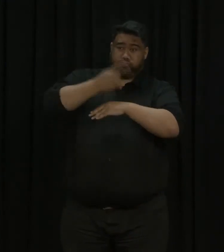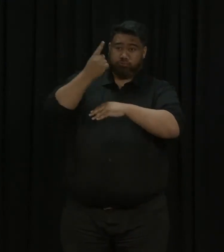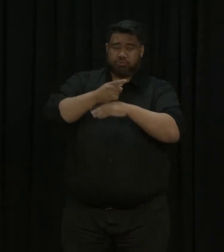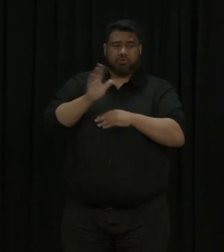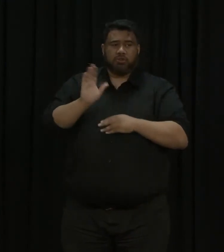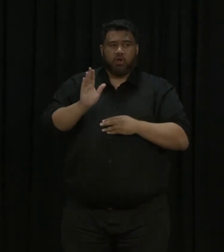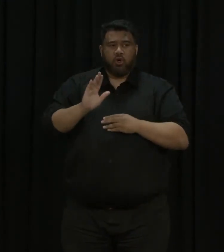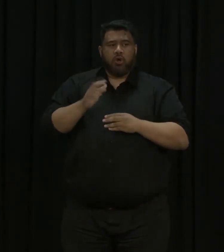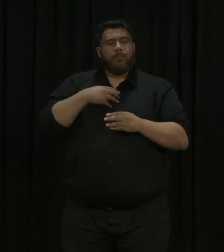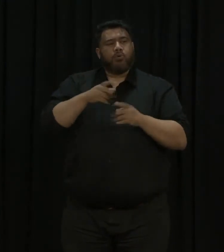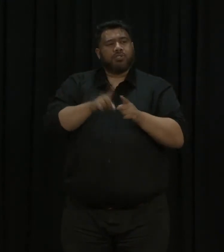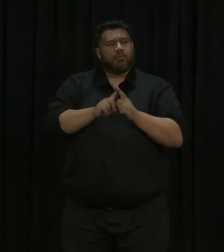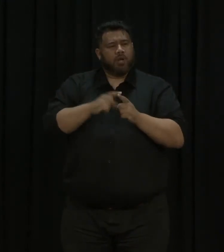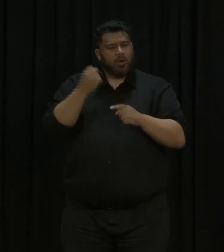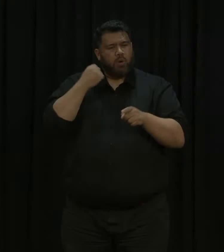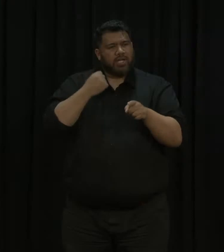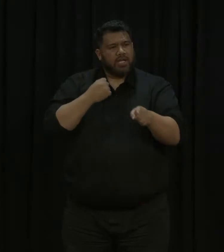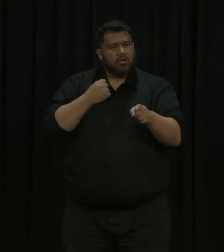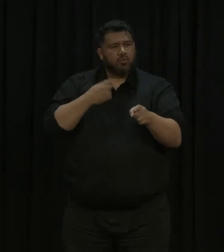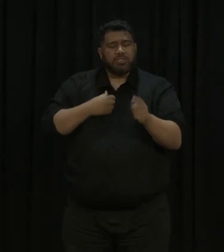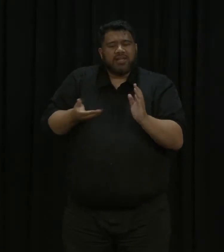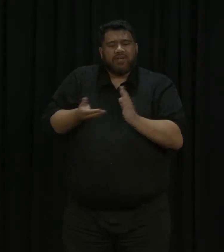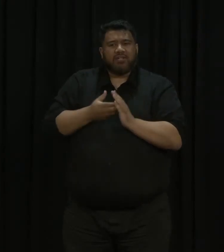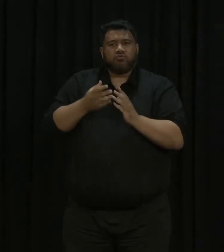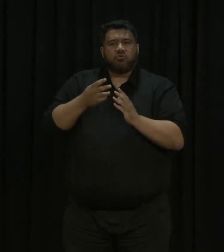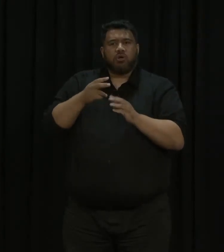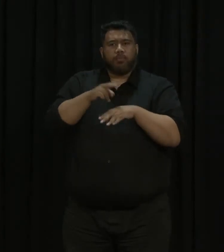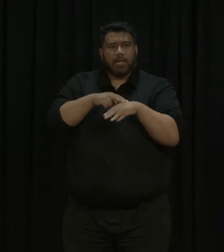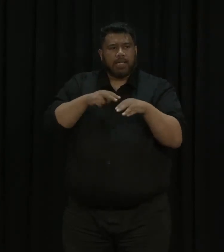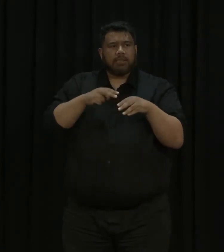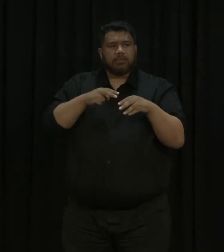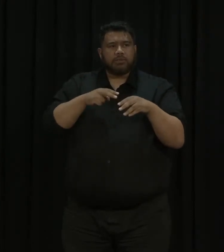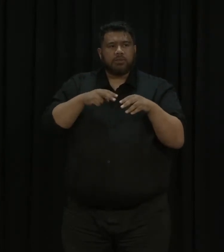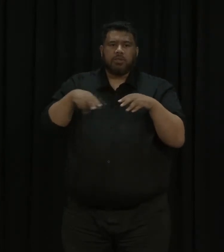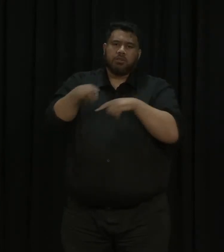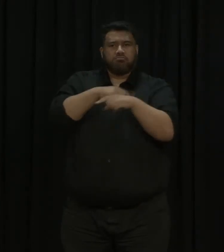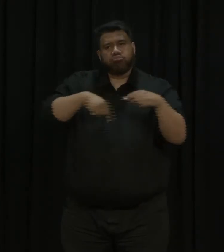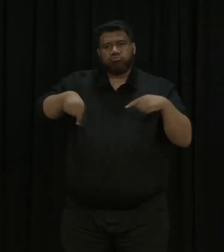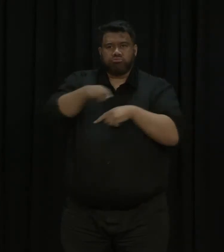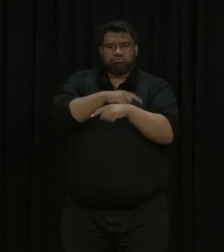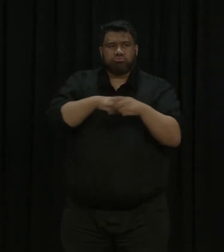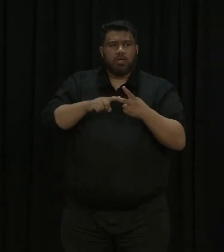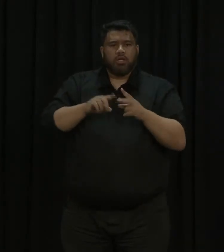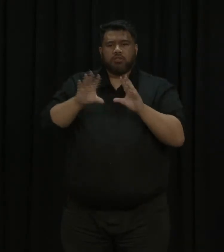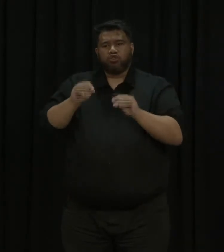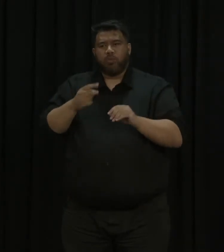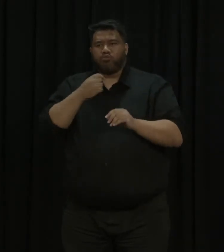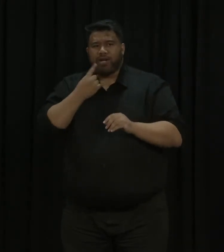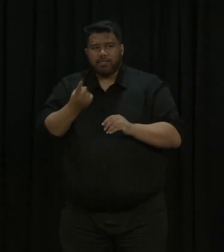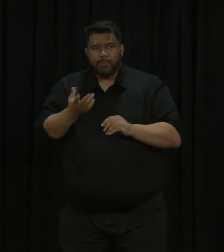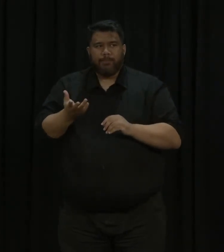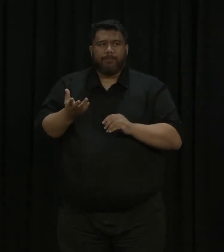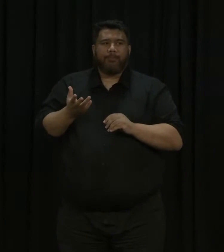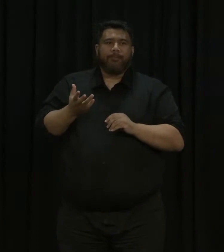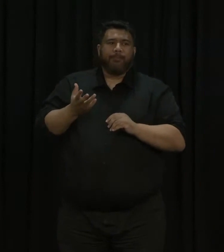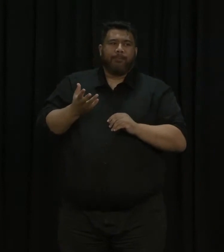level III area in the upper part of Auckland. It's more similar to the